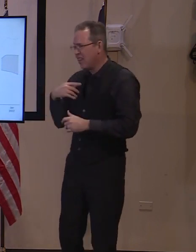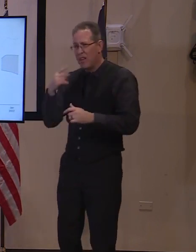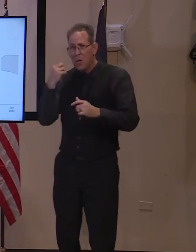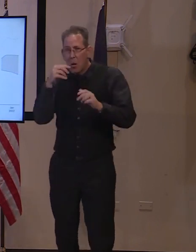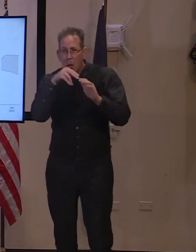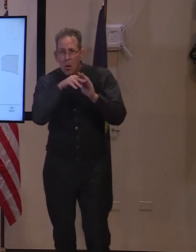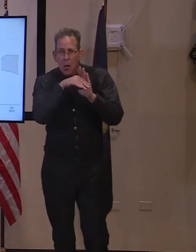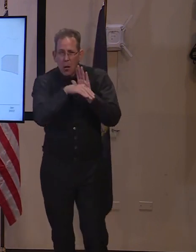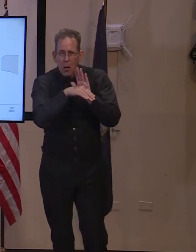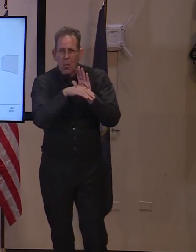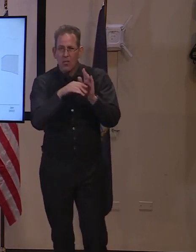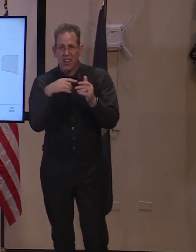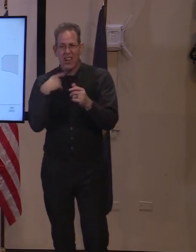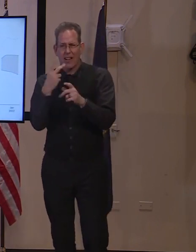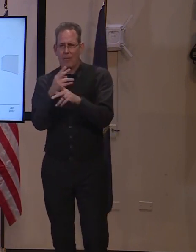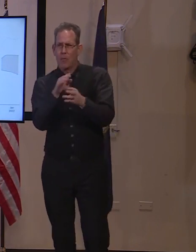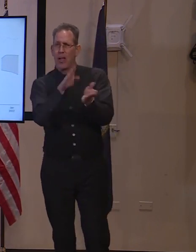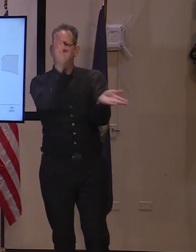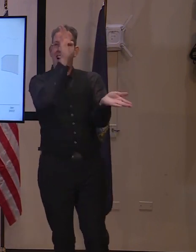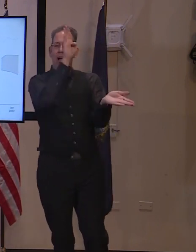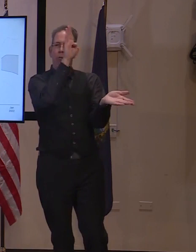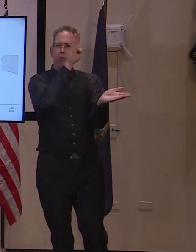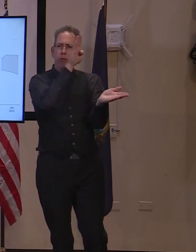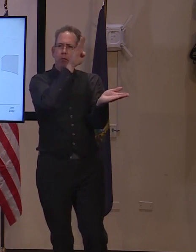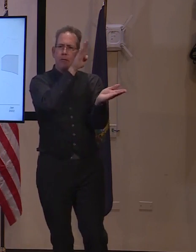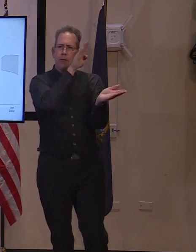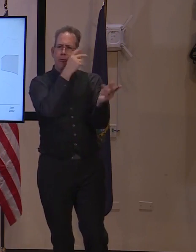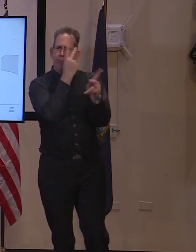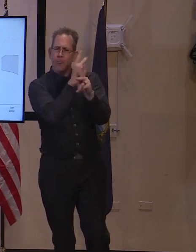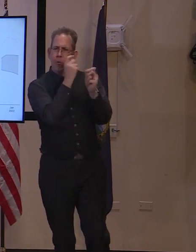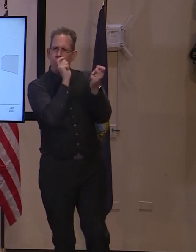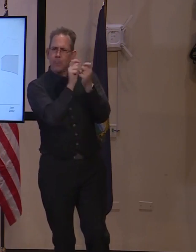the last month or so. We're not anticipating cases will go down over